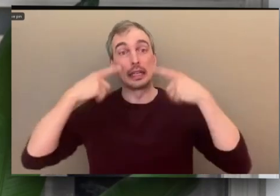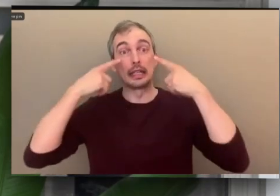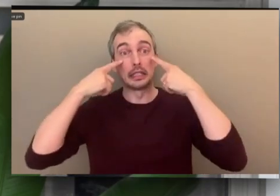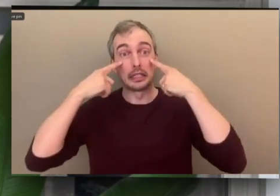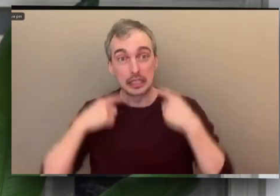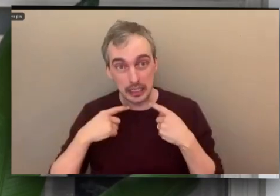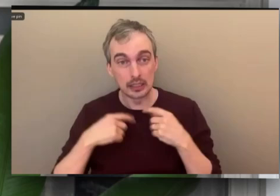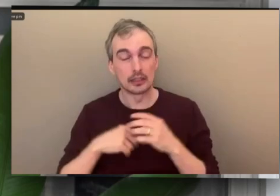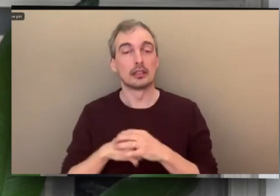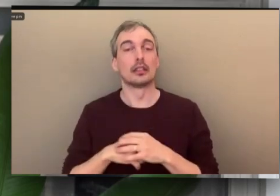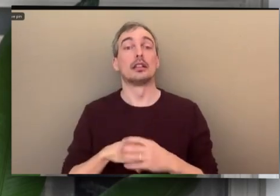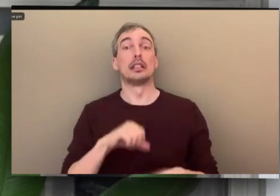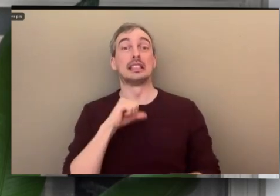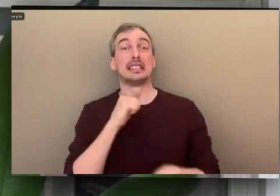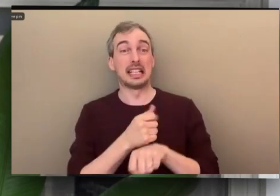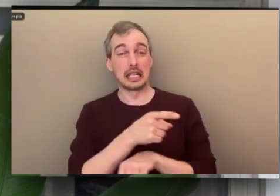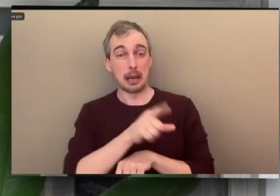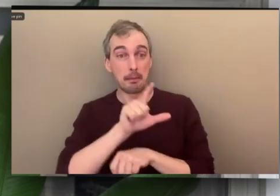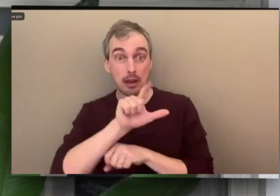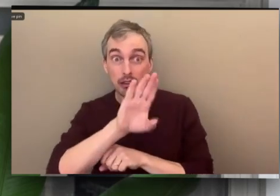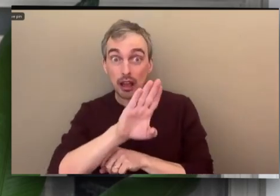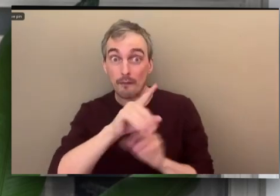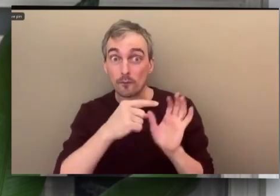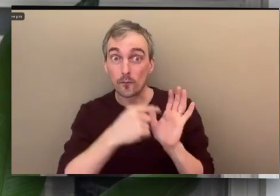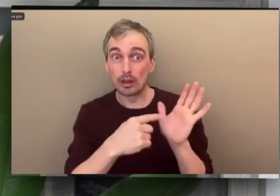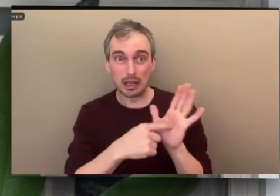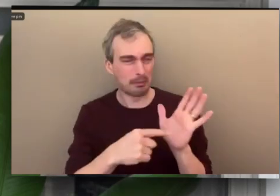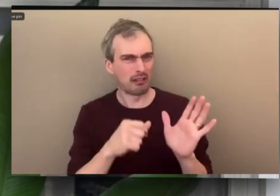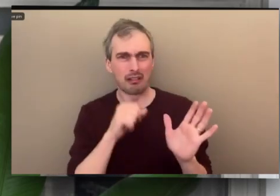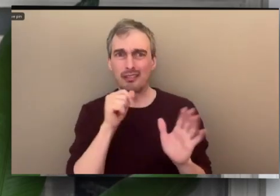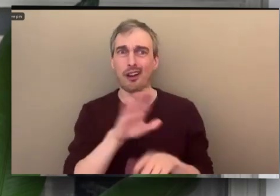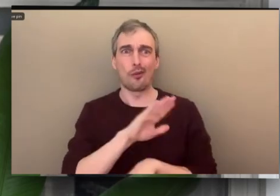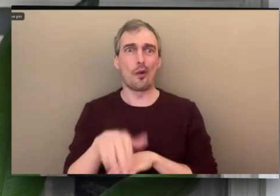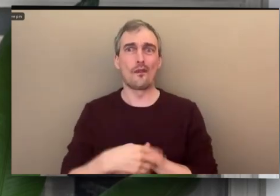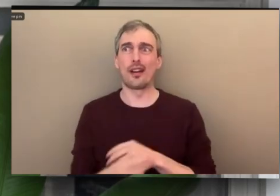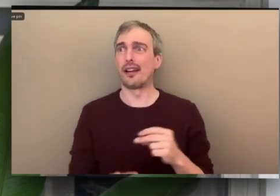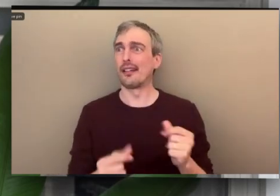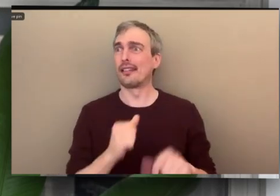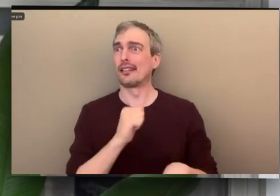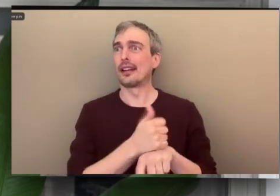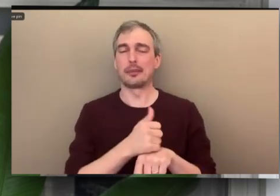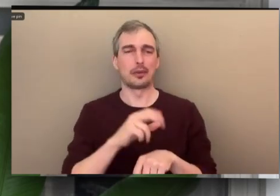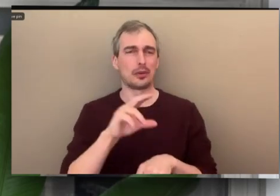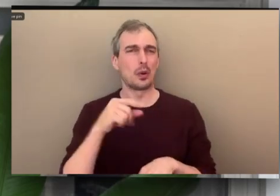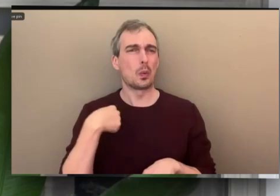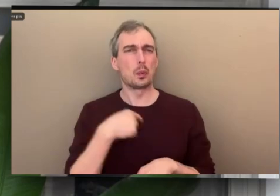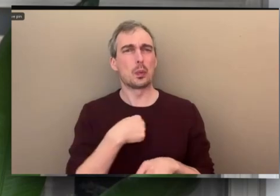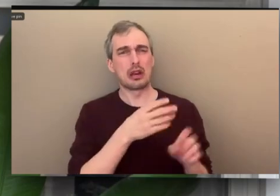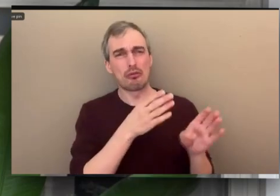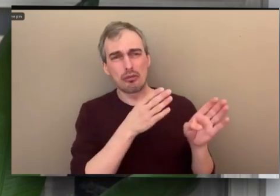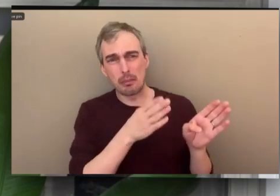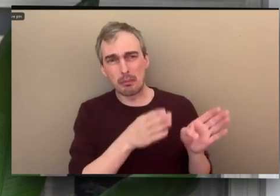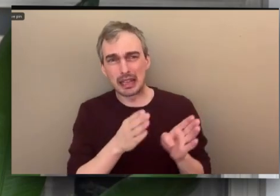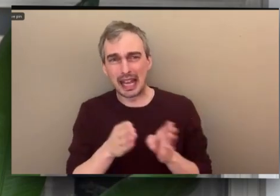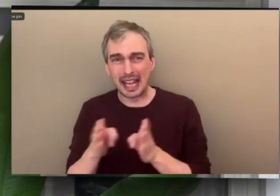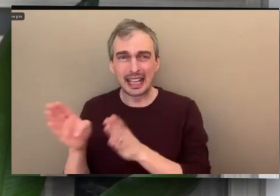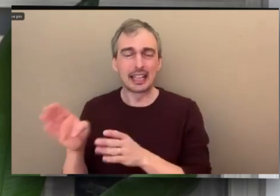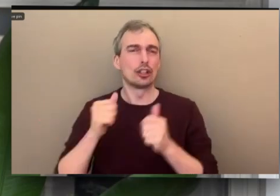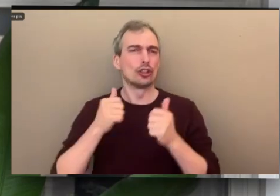This did take a lot of time. We were planning and trying to build this right before COVID hit. And then COVID hit and it was like... Well...